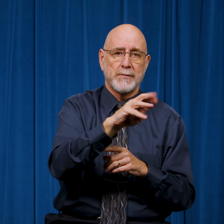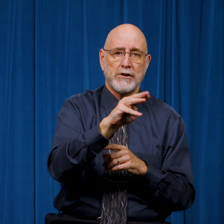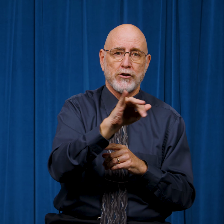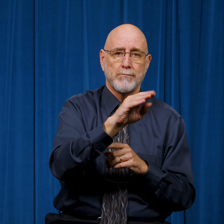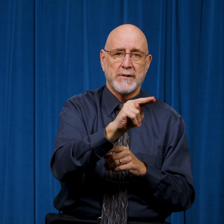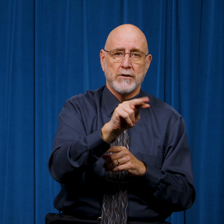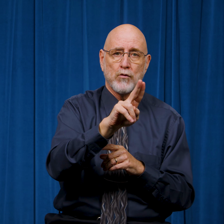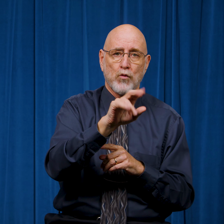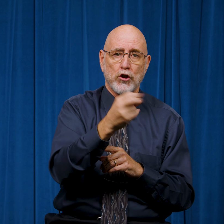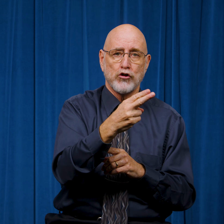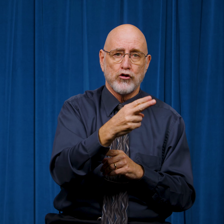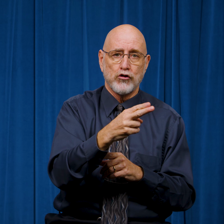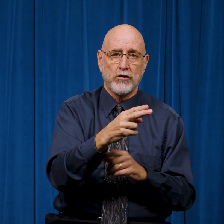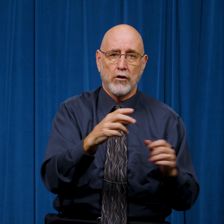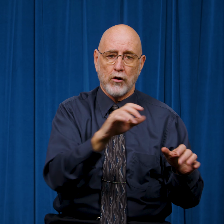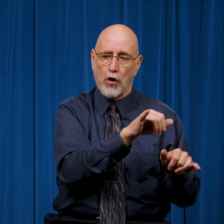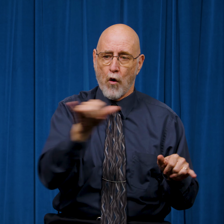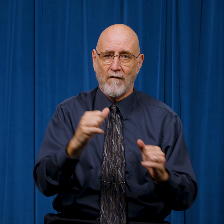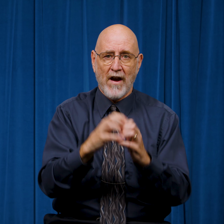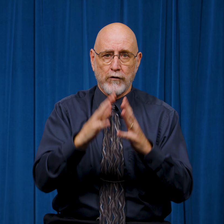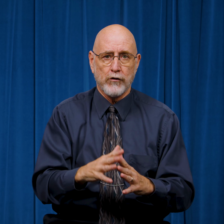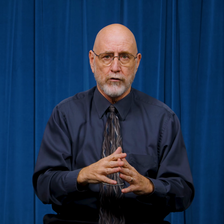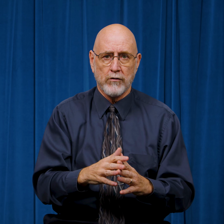"I have sworn upon the altar of God